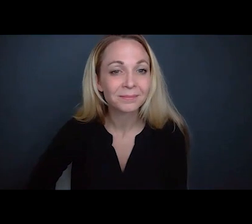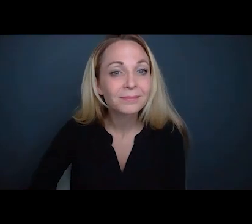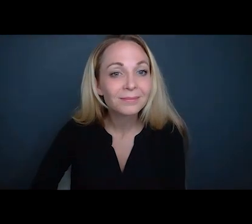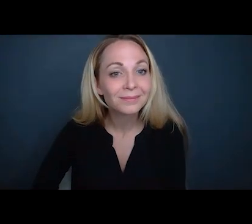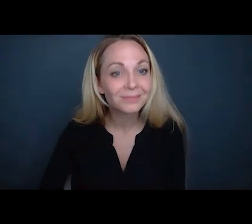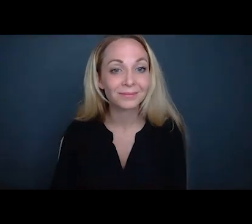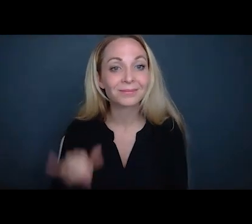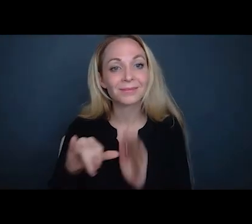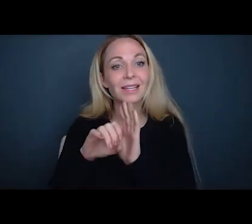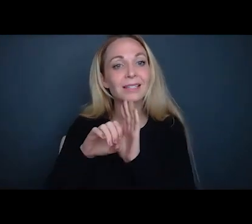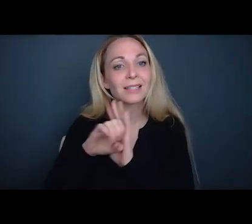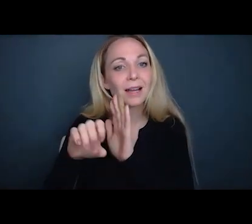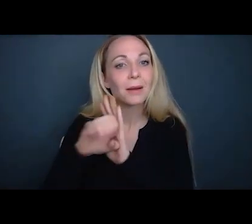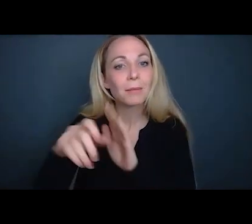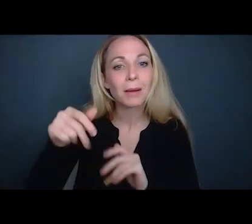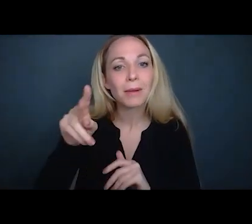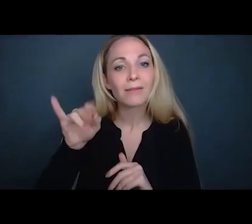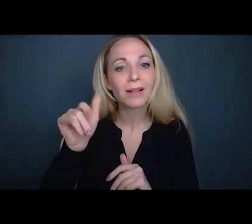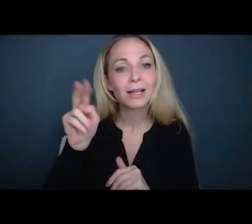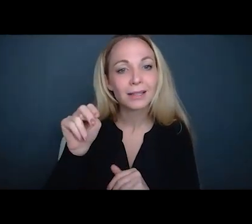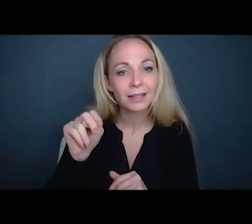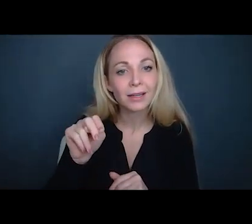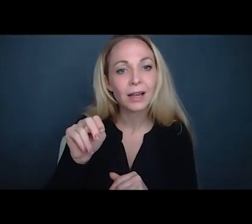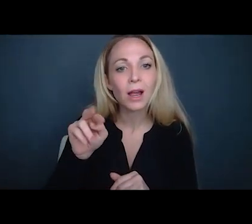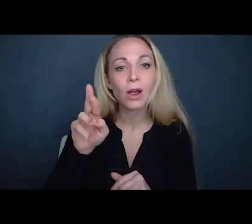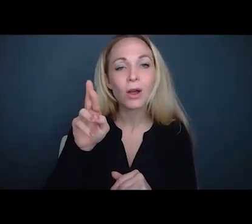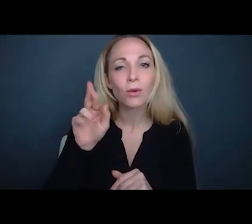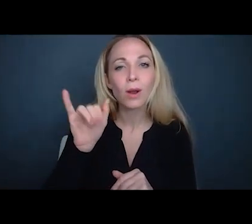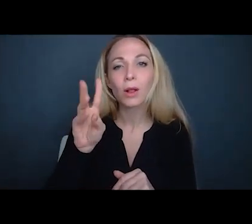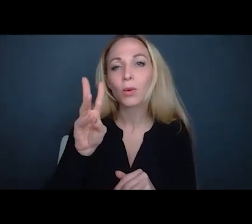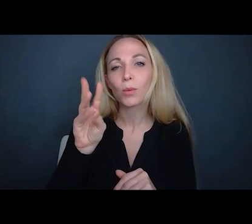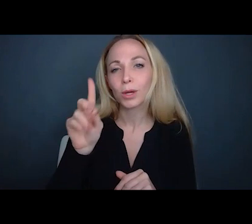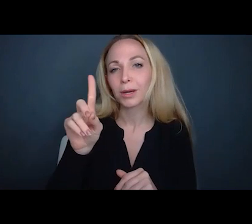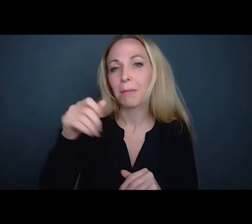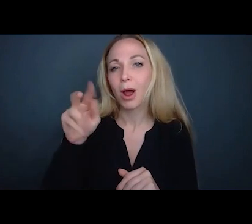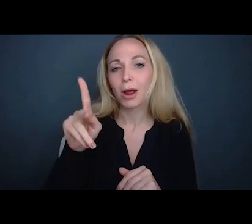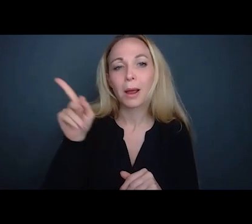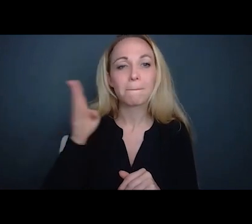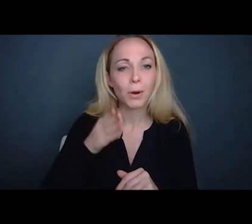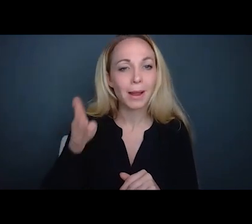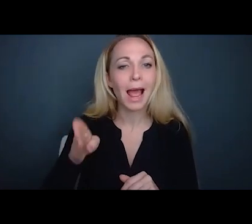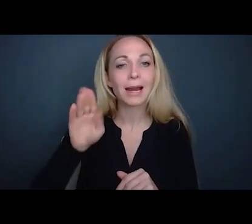An example is the pavilion at Railroad Park in Birmingham, Alabama designed by Tom Leader Studio.